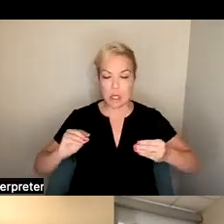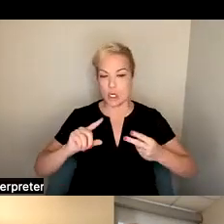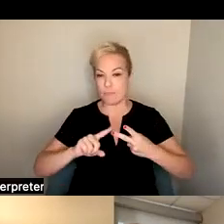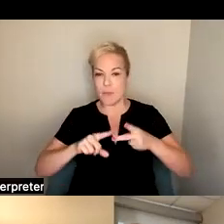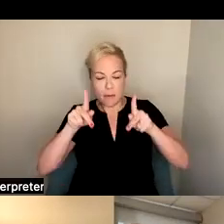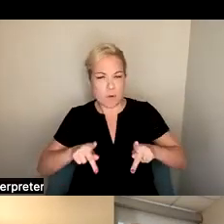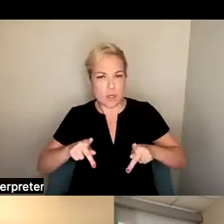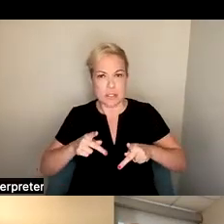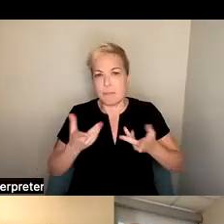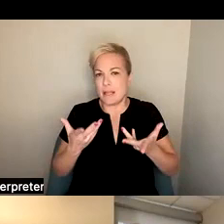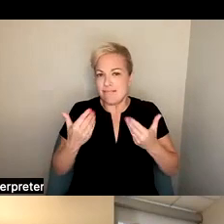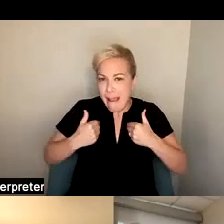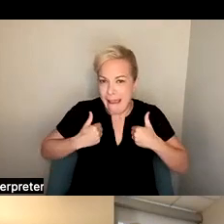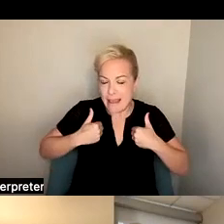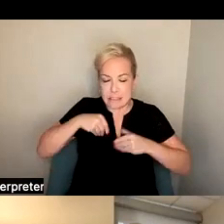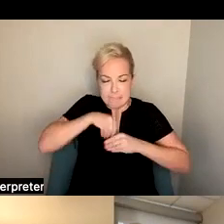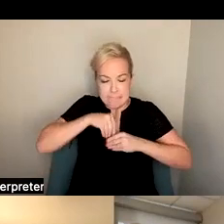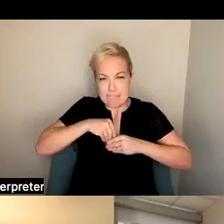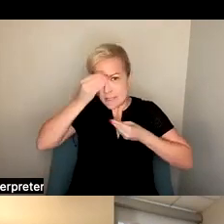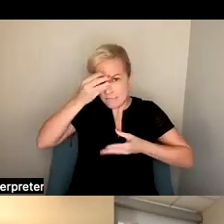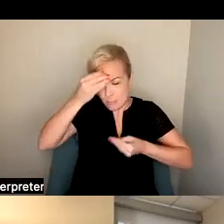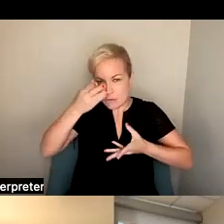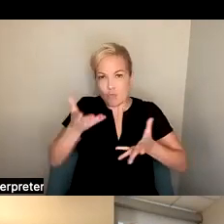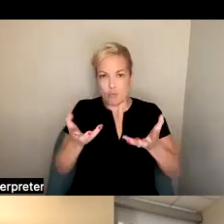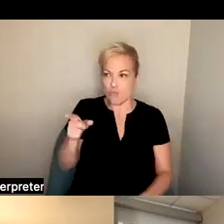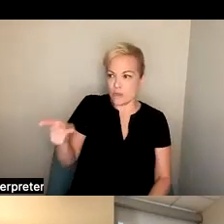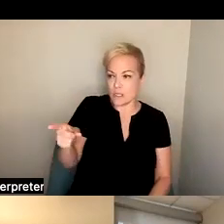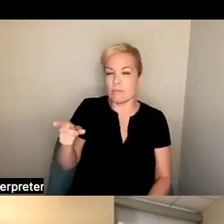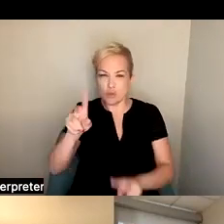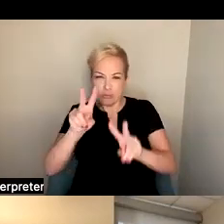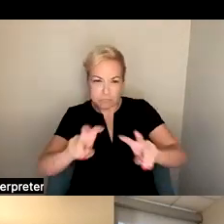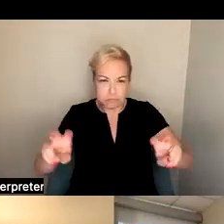would then ask the person to use their own mind to reason out what they think it means.